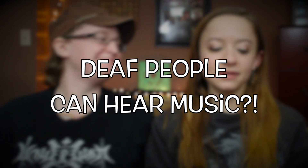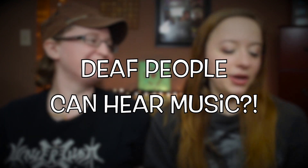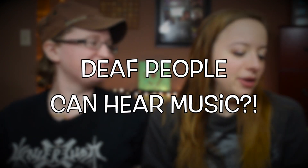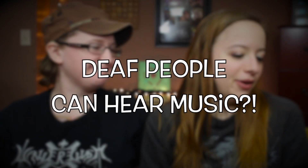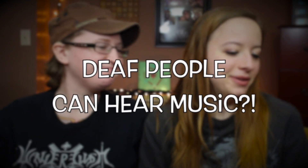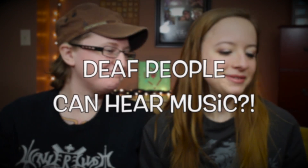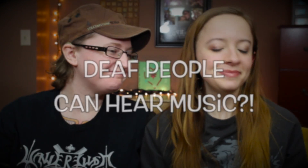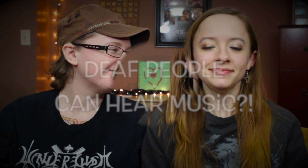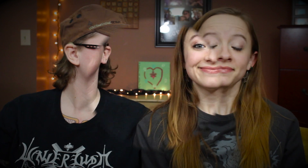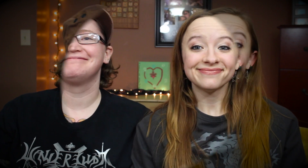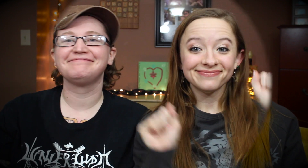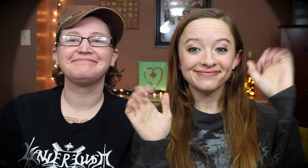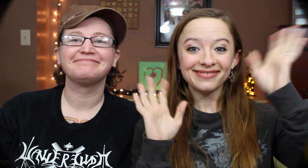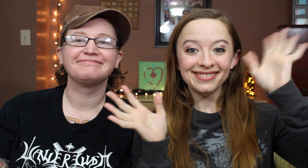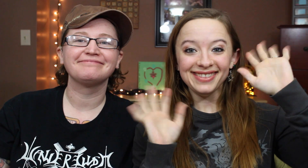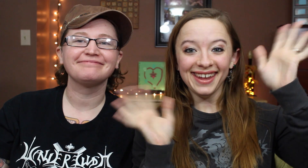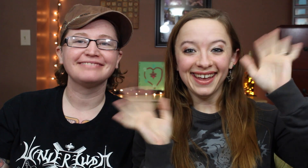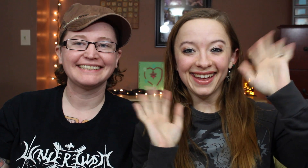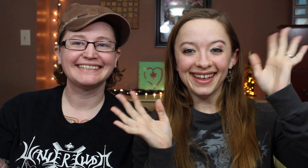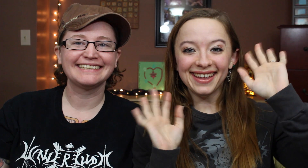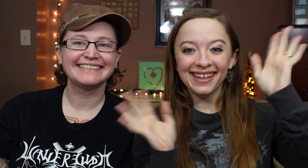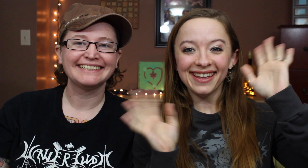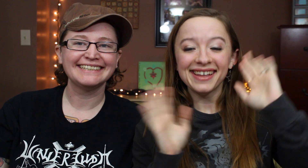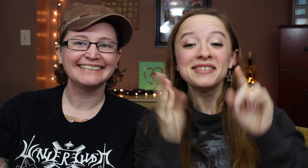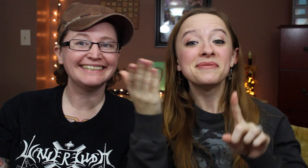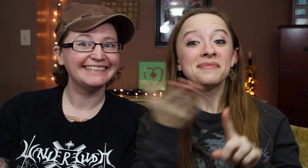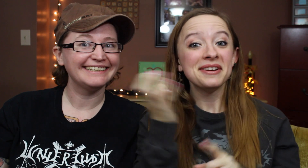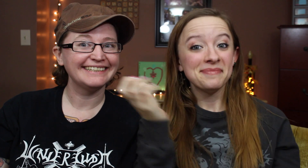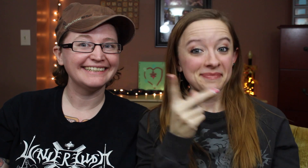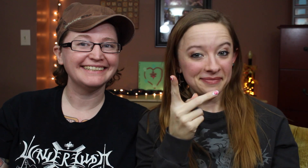Hi everybody!